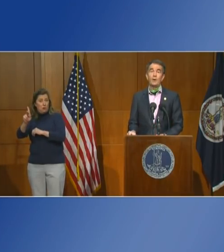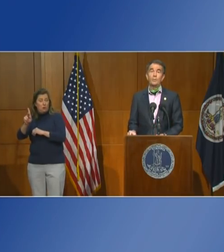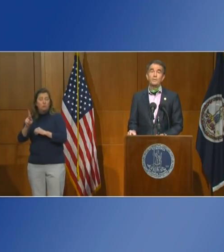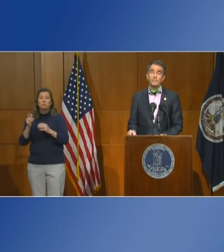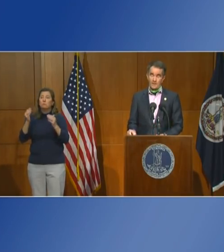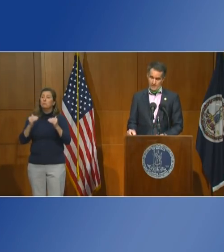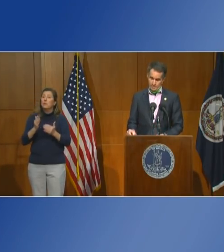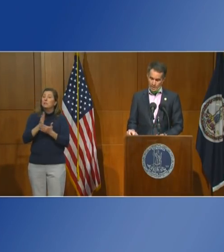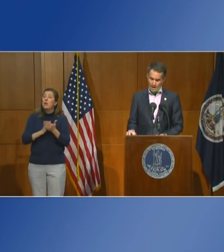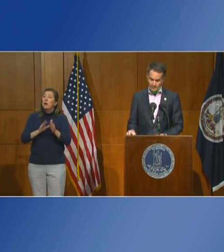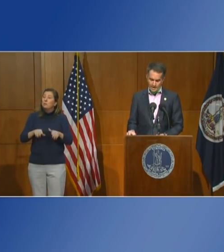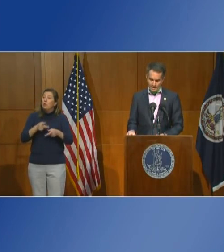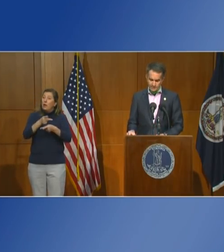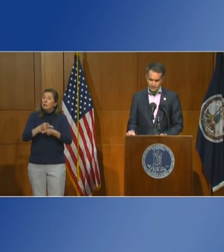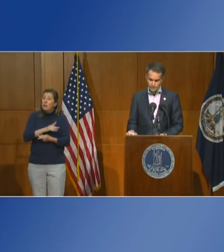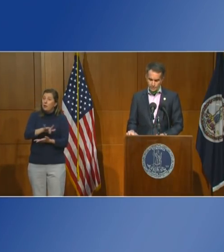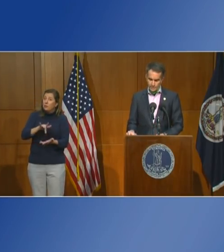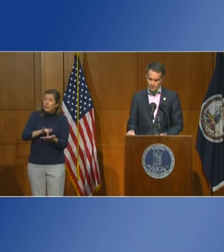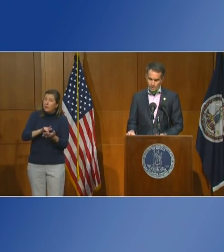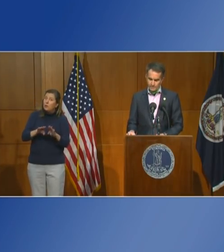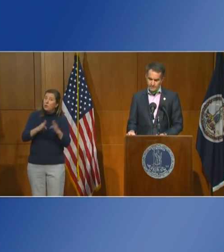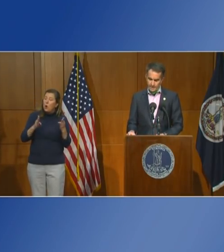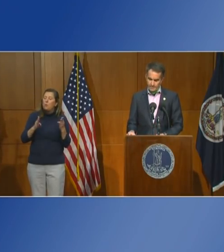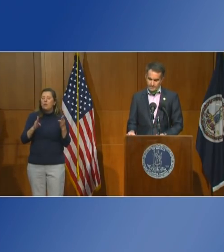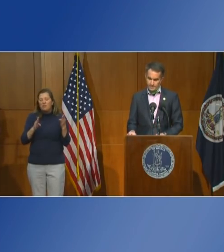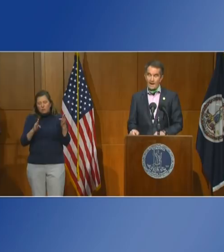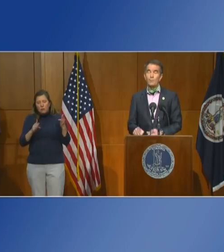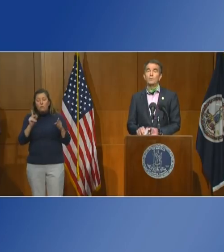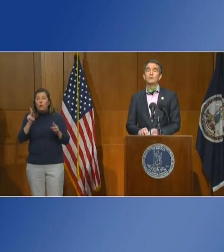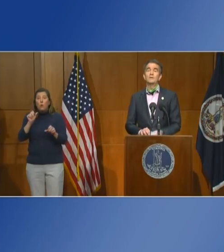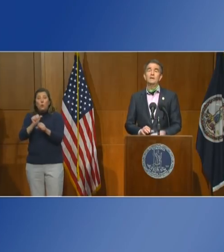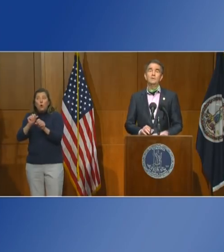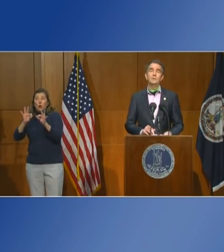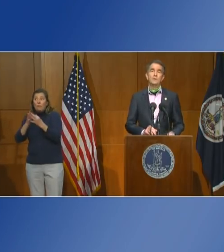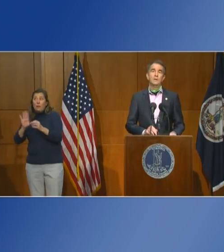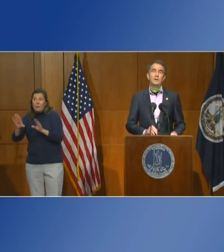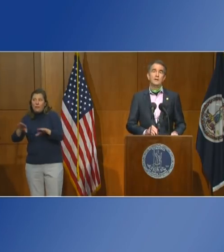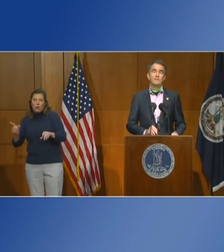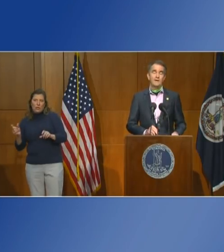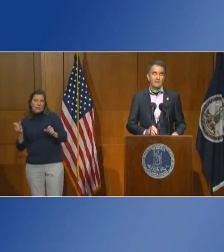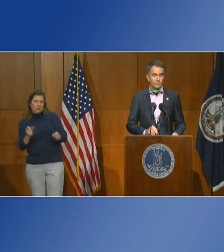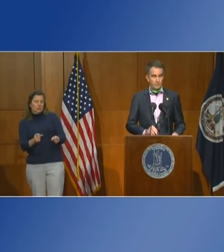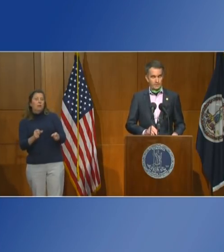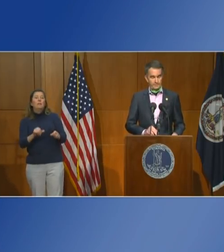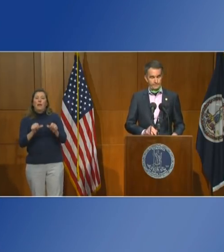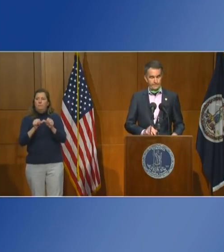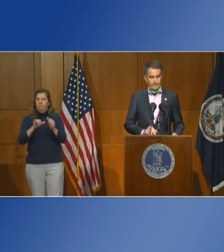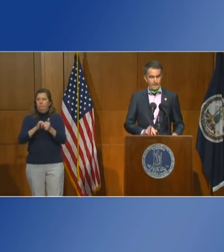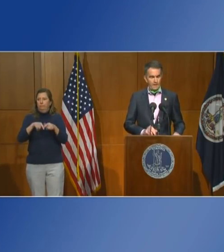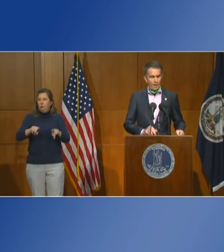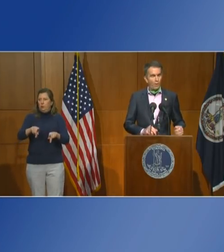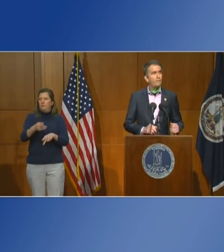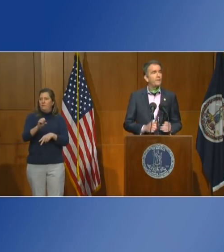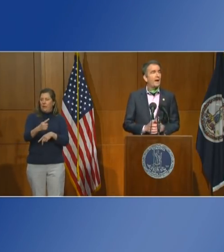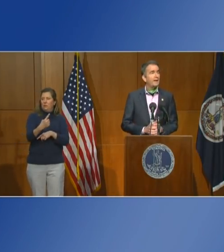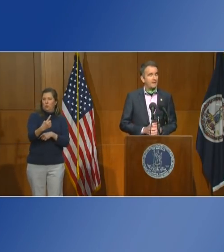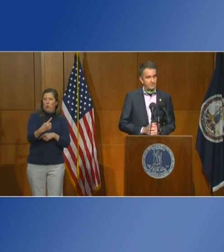TEN PERSON LIMIT CONTINUES TO APPLY IN STATE PARKS. SOME CHILD CARE CENTERS HAVE BEEN OPENED PRIORITIZING CHILDREN OF